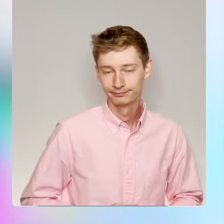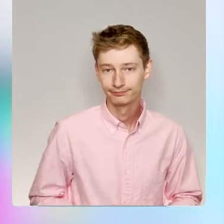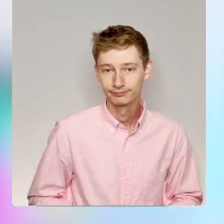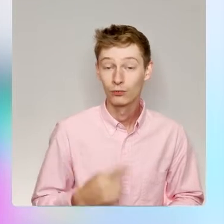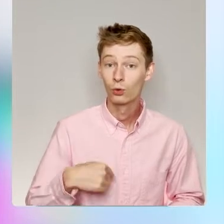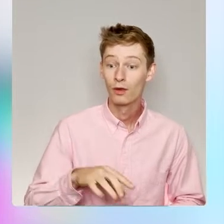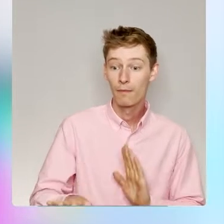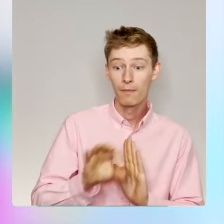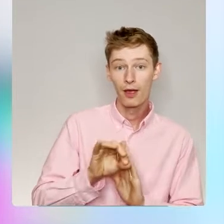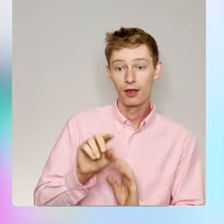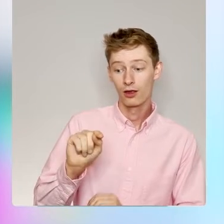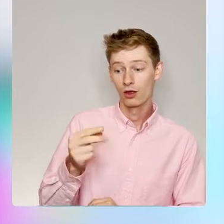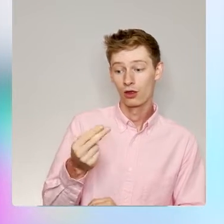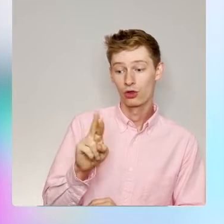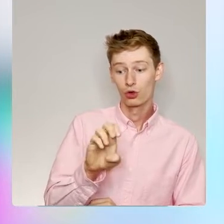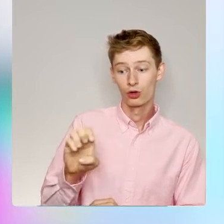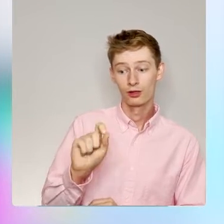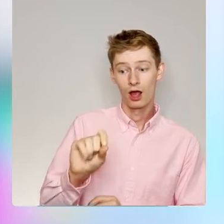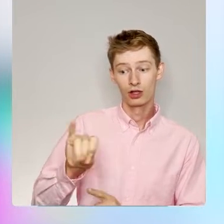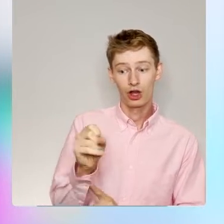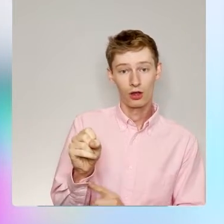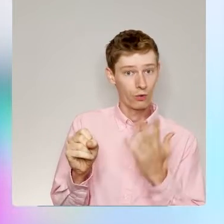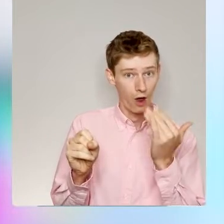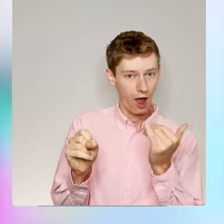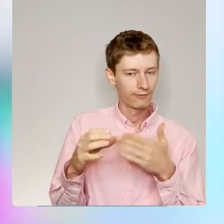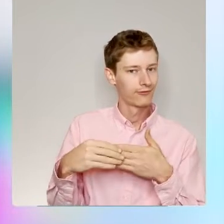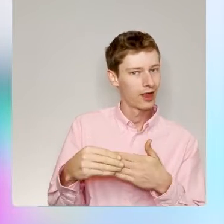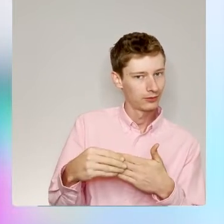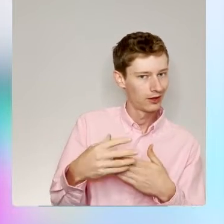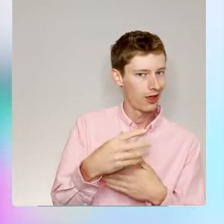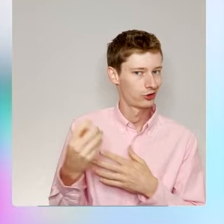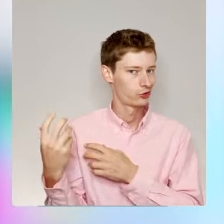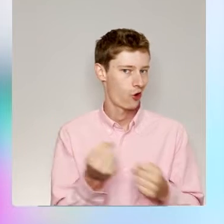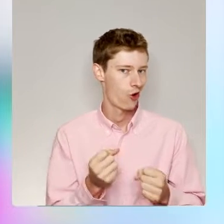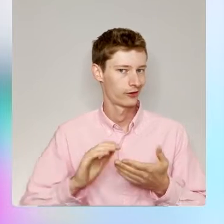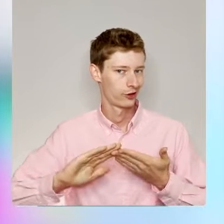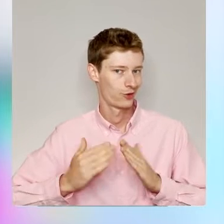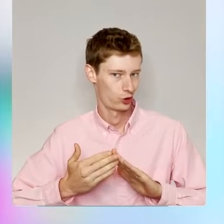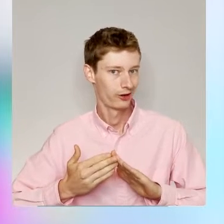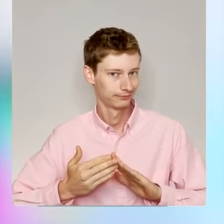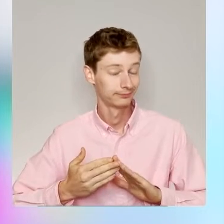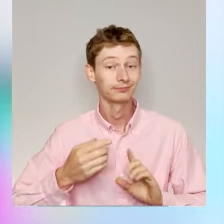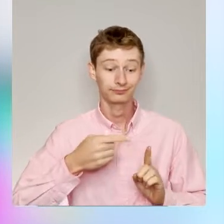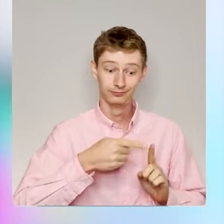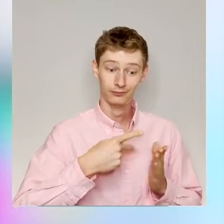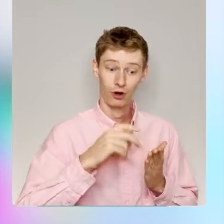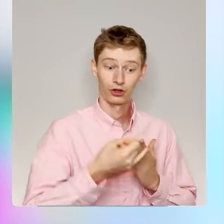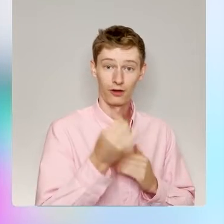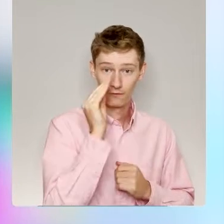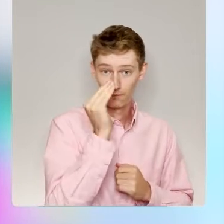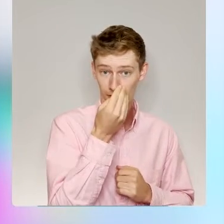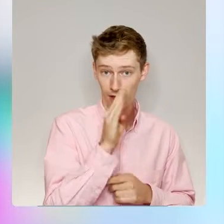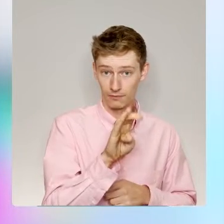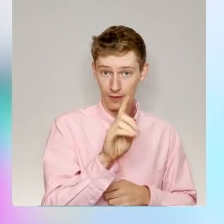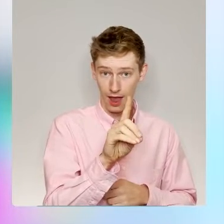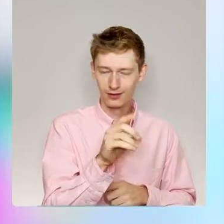because of its flexibility as well as its community. Because Project Flowerbed is a case study app for WebXR and the Meta Quest Browser,